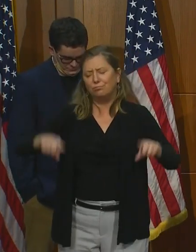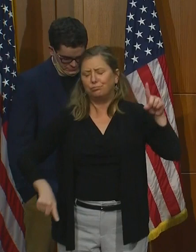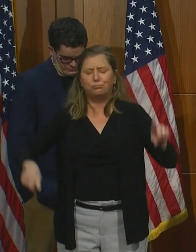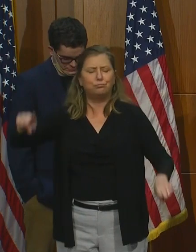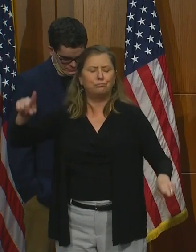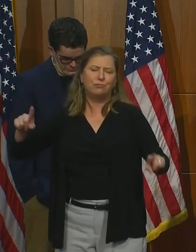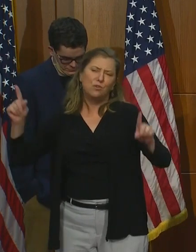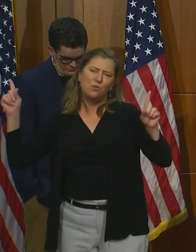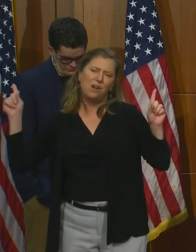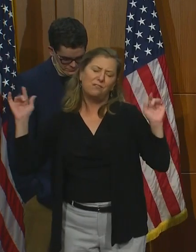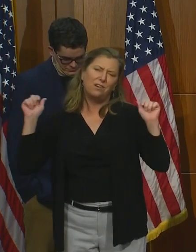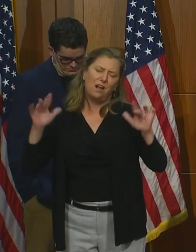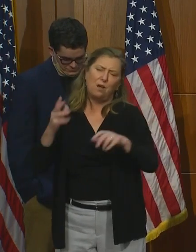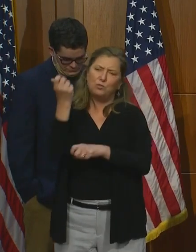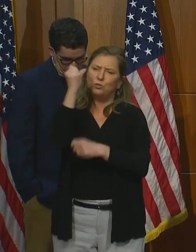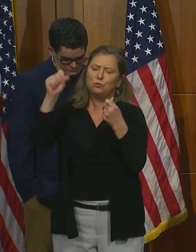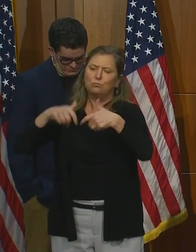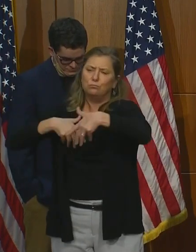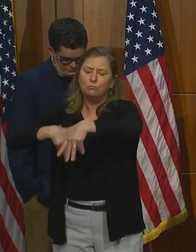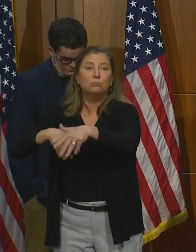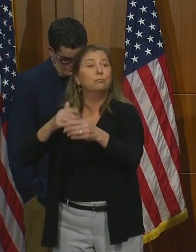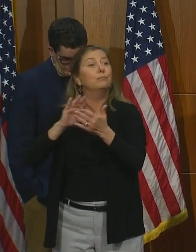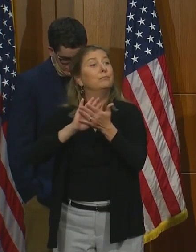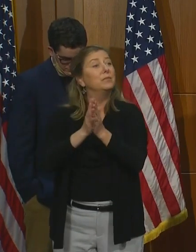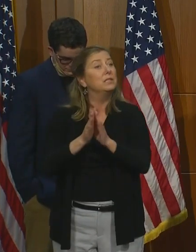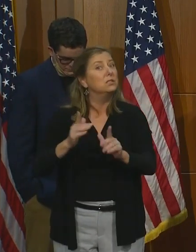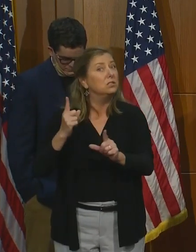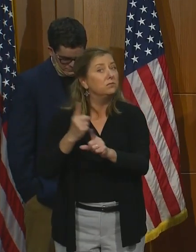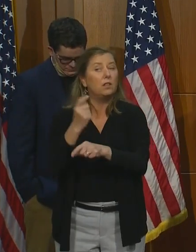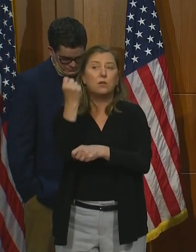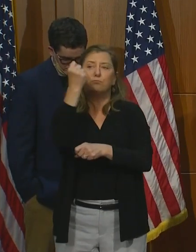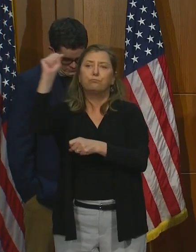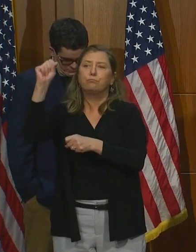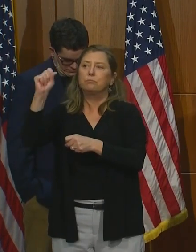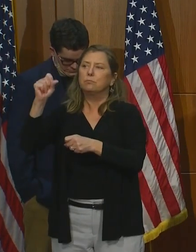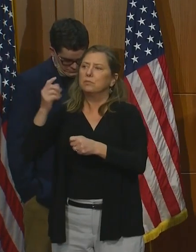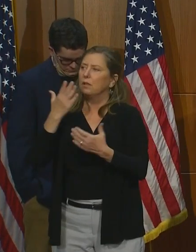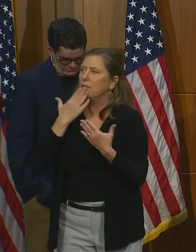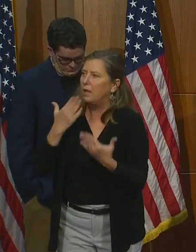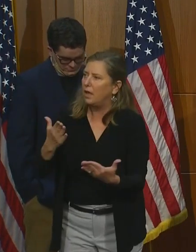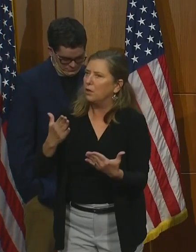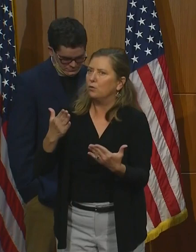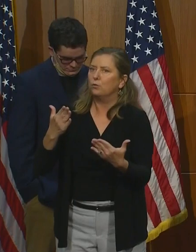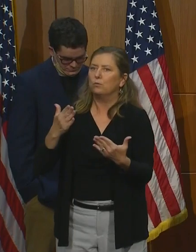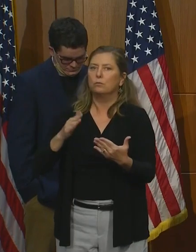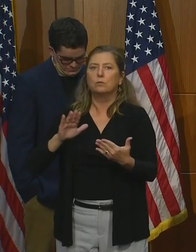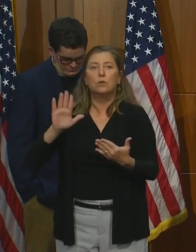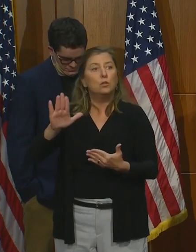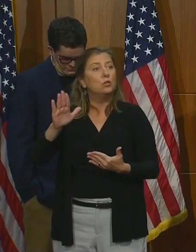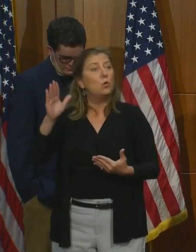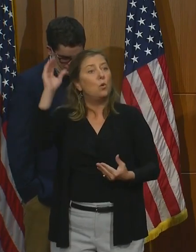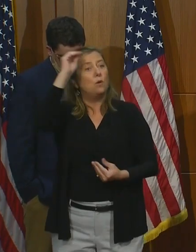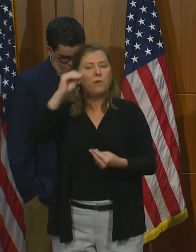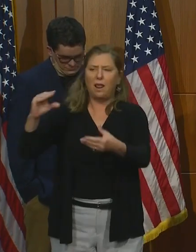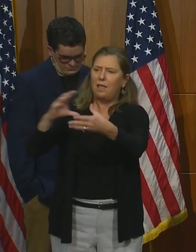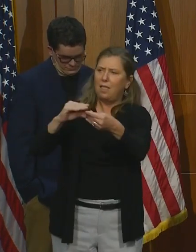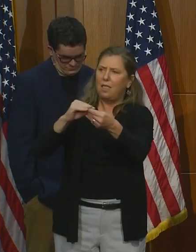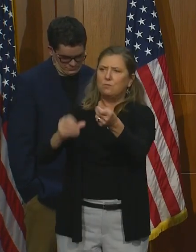VIRGINIANS YOUNG AND OLD. WHO HAVE COME OUT OVER THE LAST